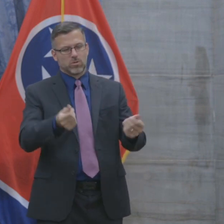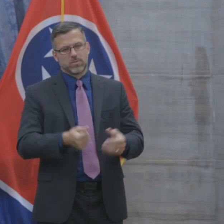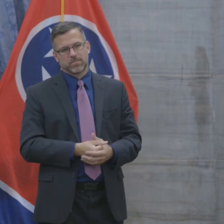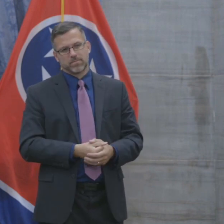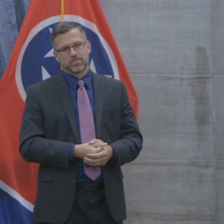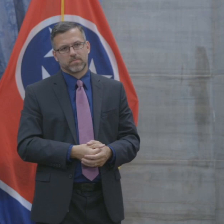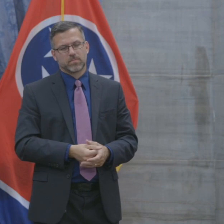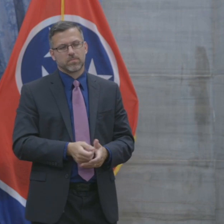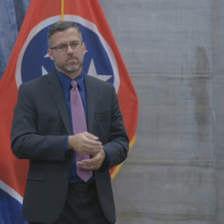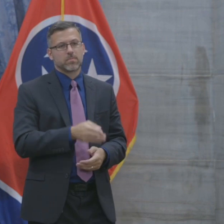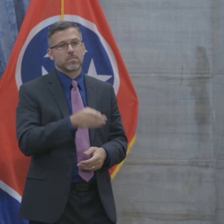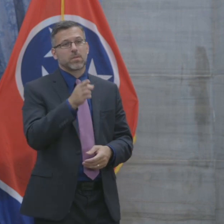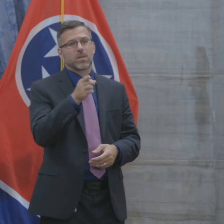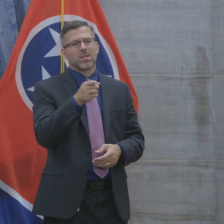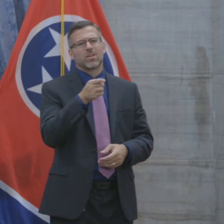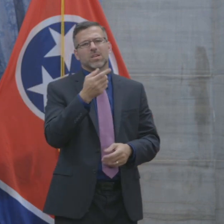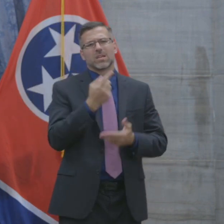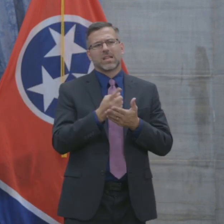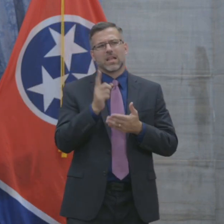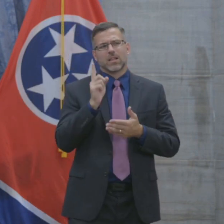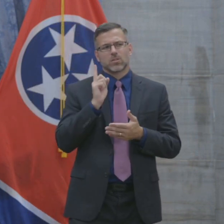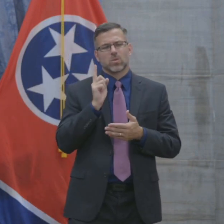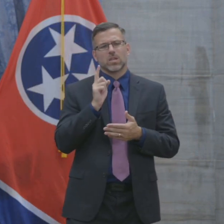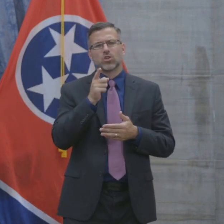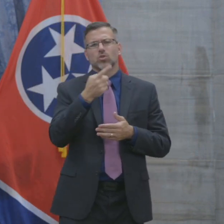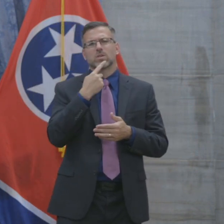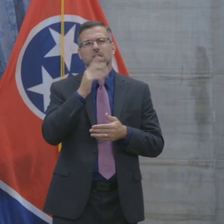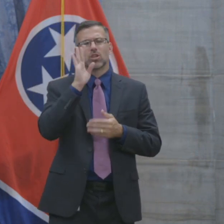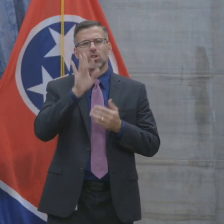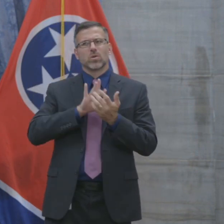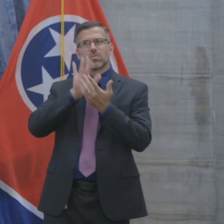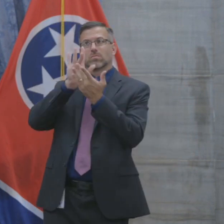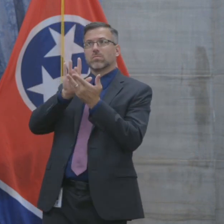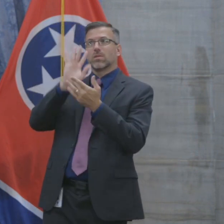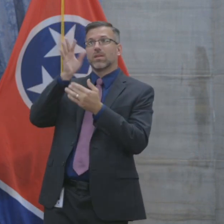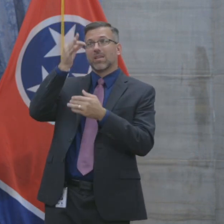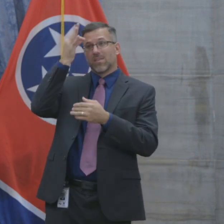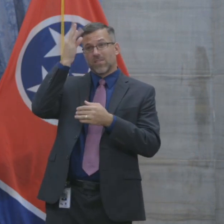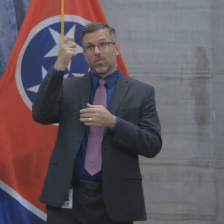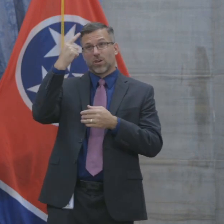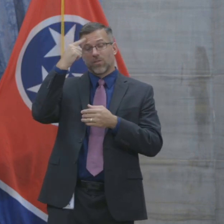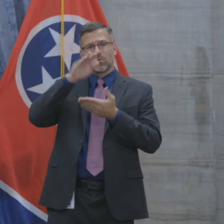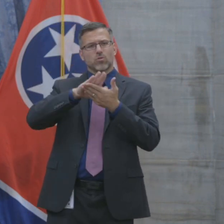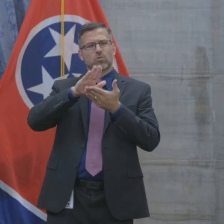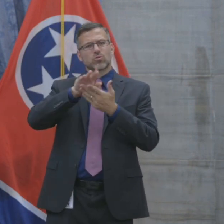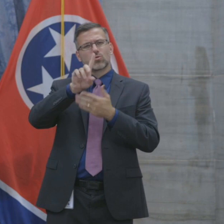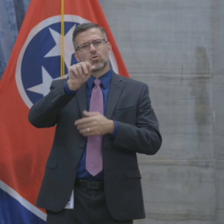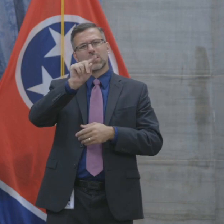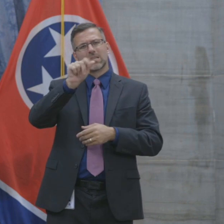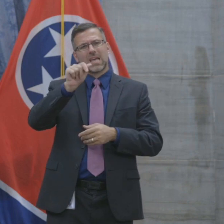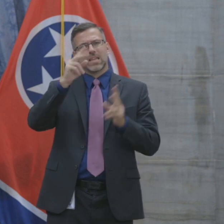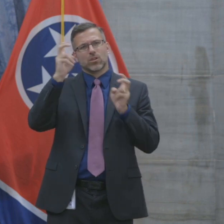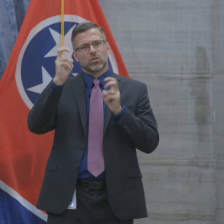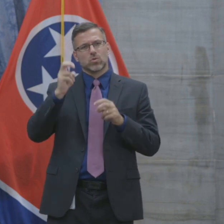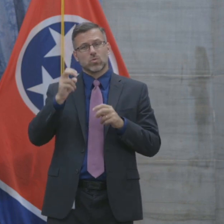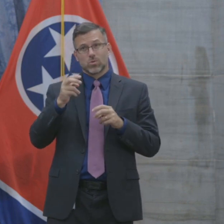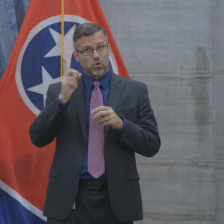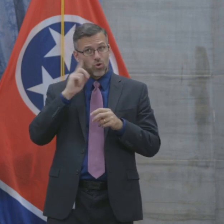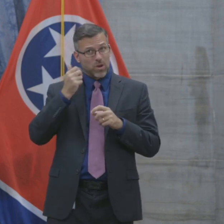local -- local leaders the authority to institute what's best for their communities, that's been my approach from the beginning. It appears to be